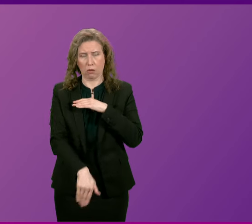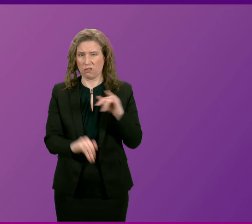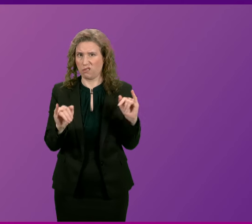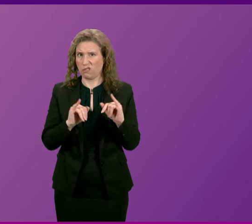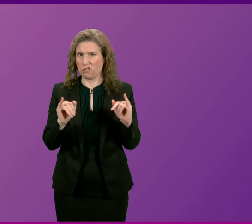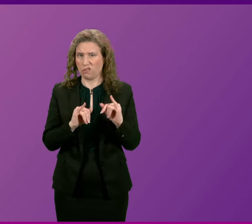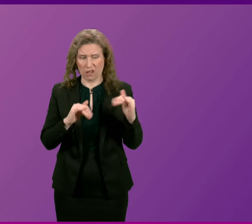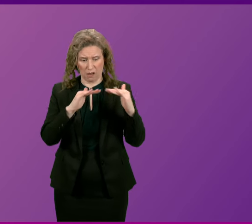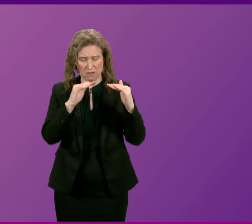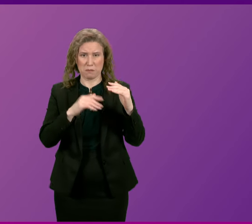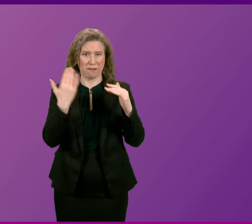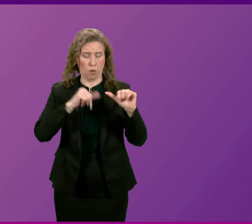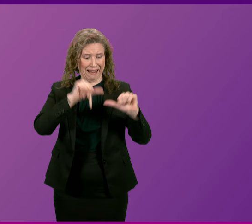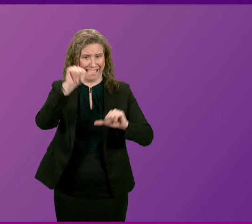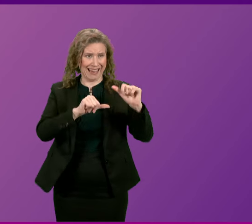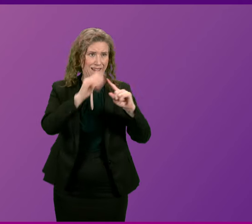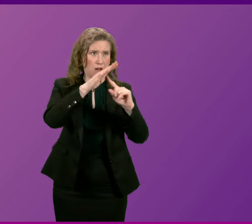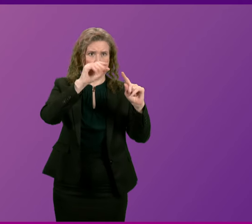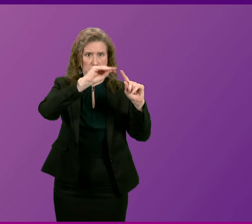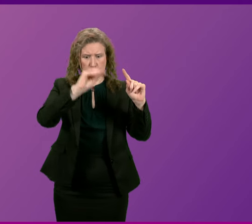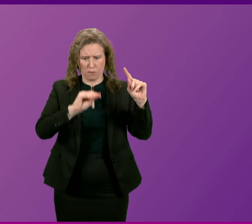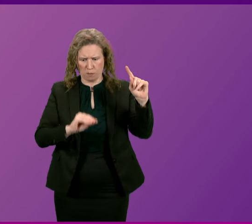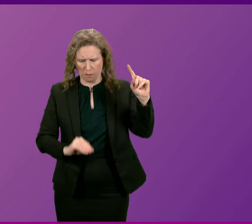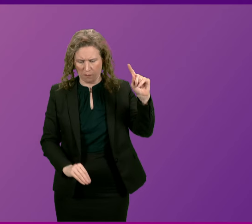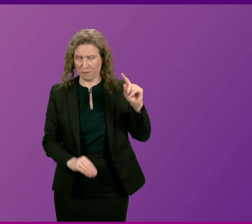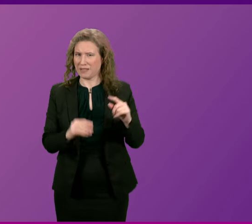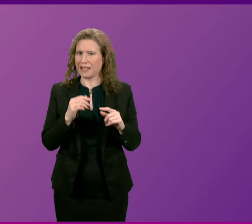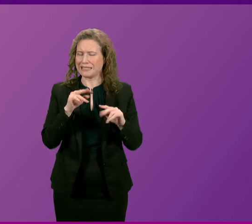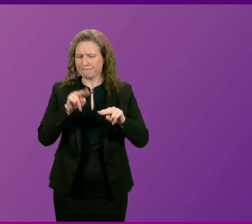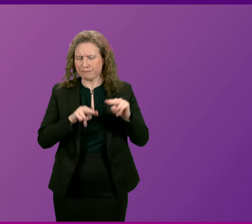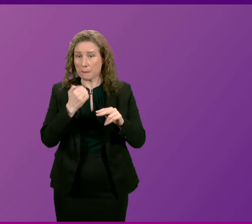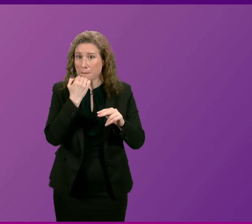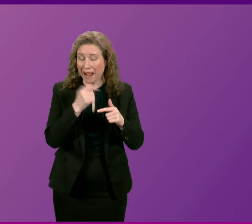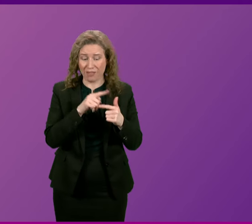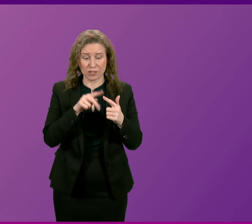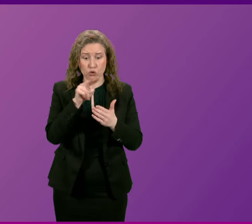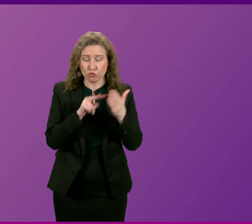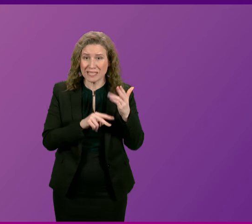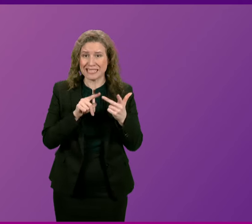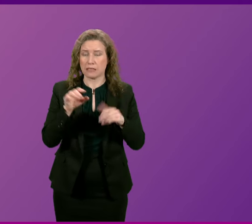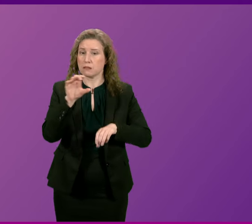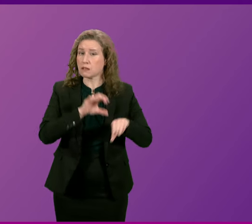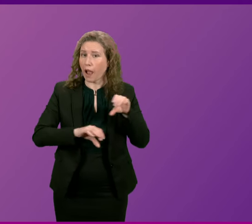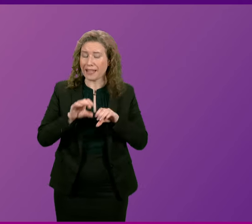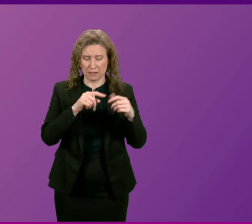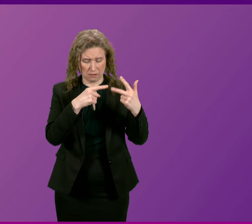assessment rankings. Those measured performance in maths, reading and science. In all three,